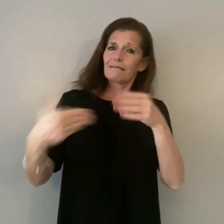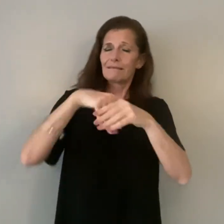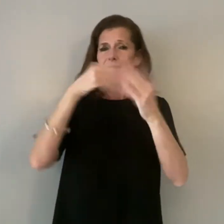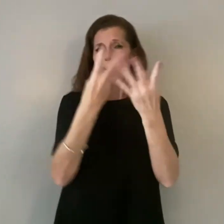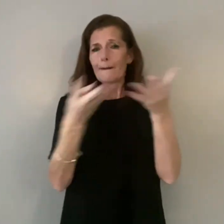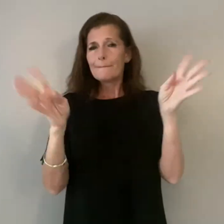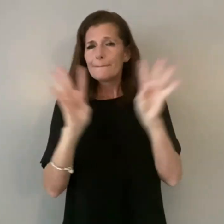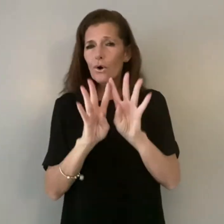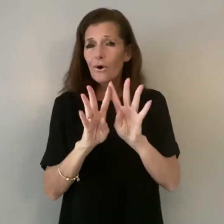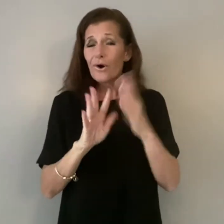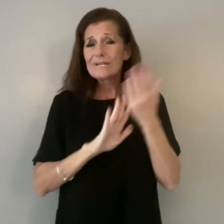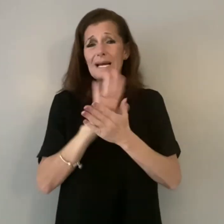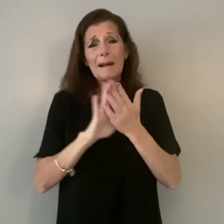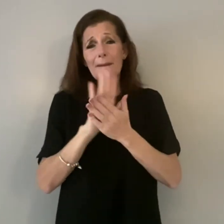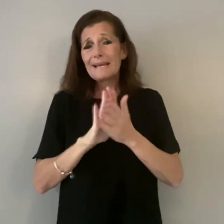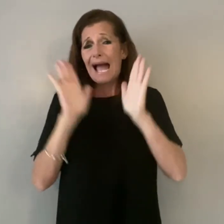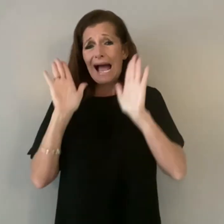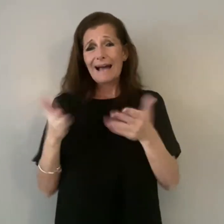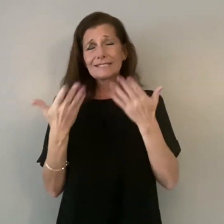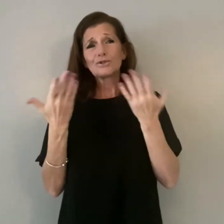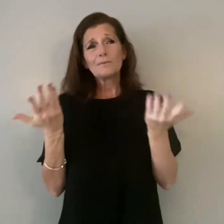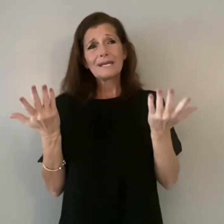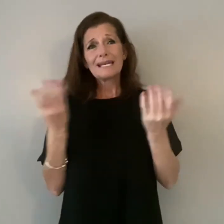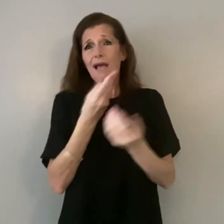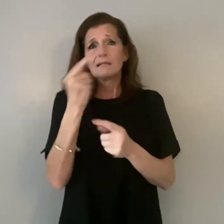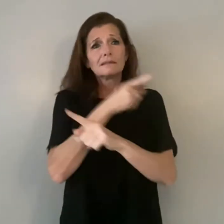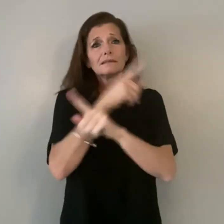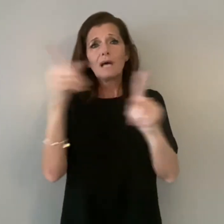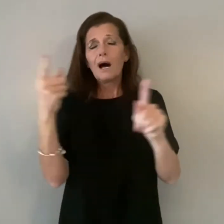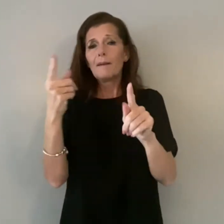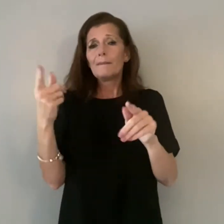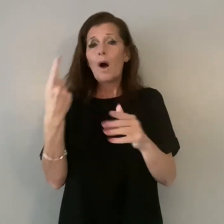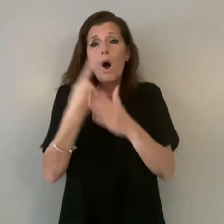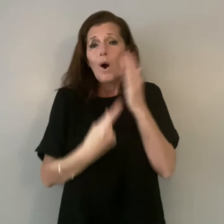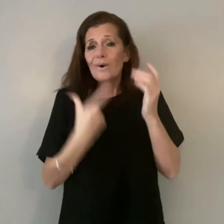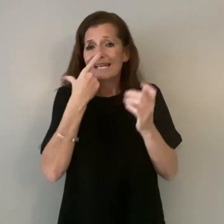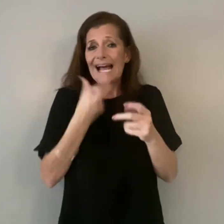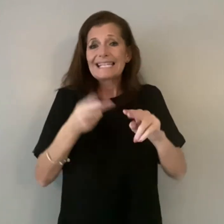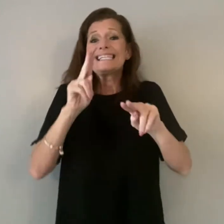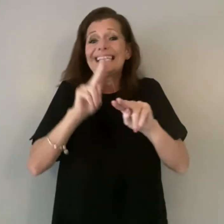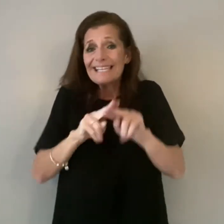and sit on that board, I think you have to be open to the idea that some of them will only be able to do that